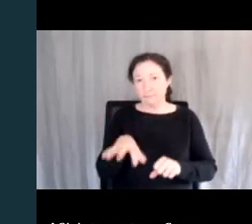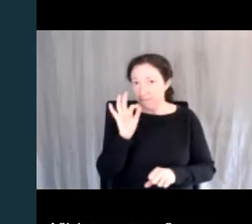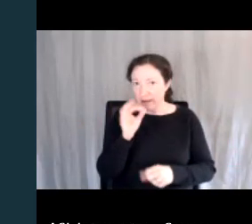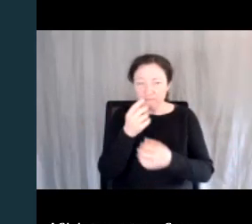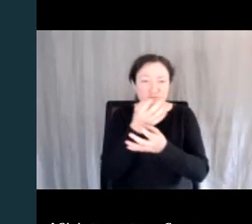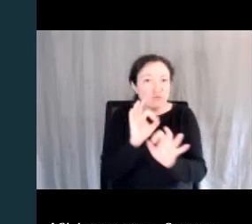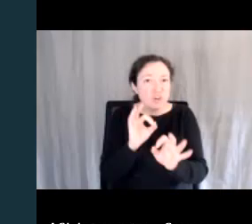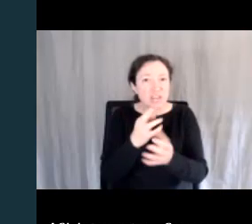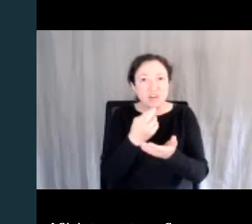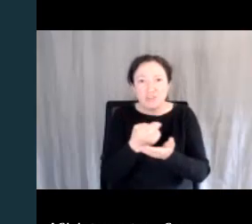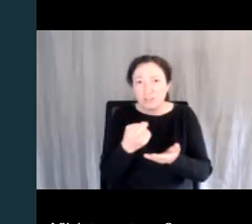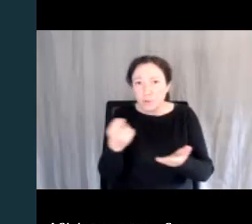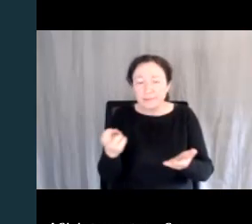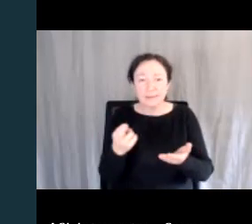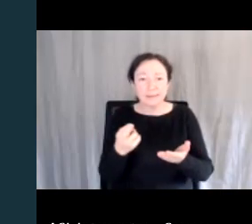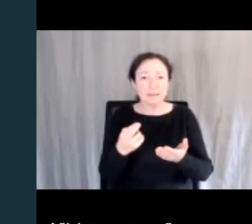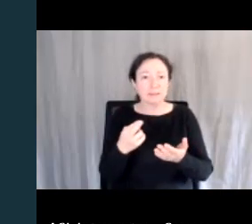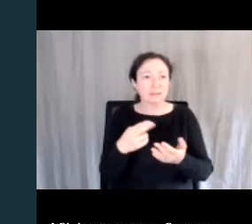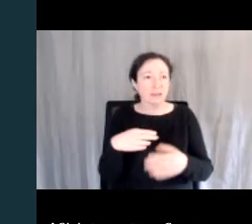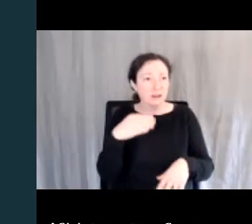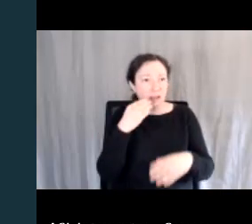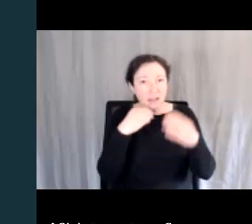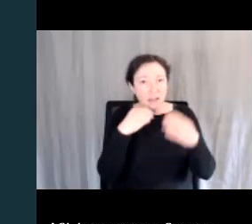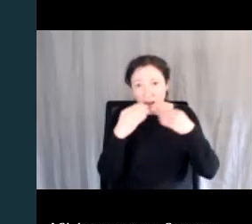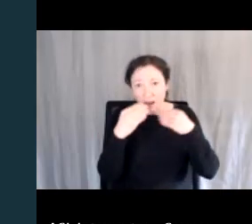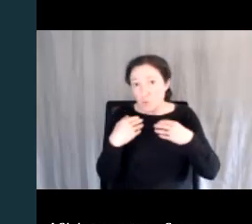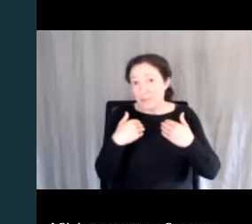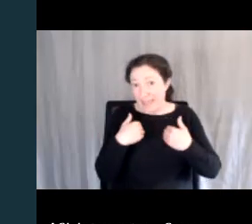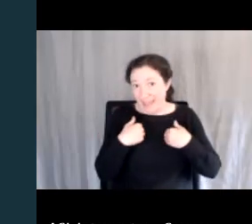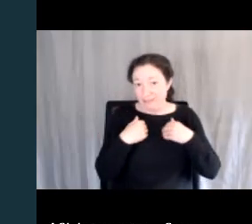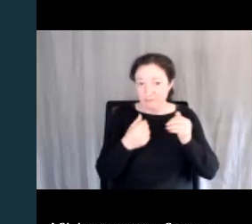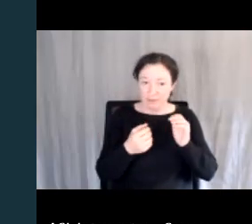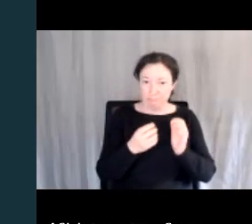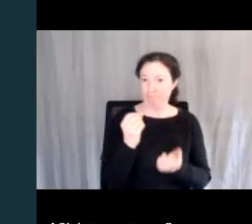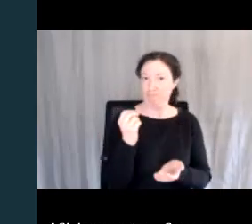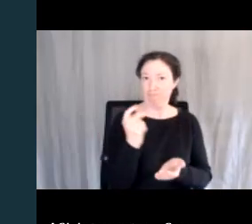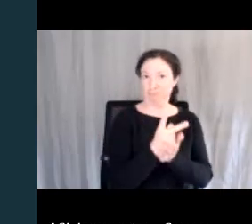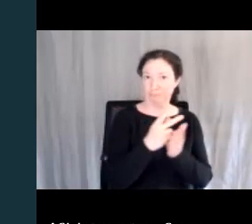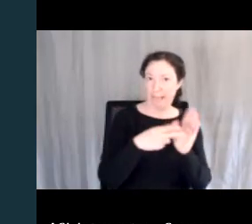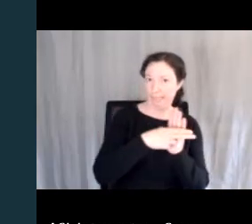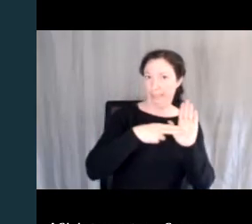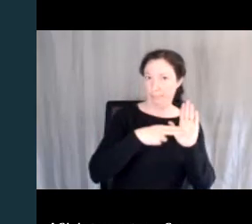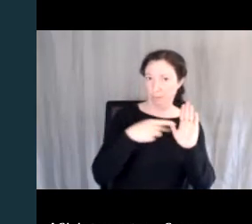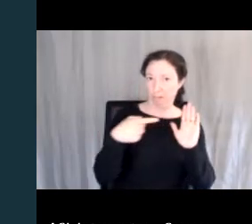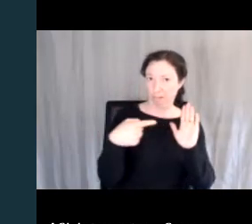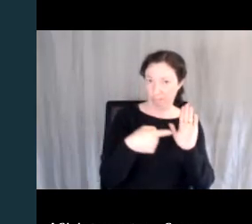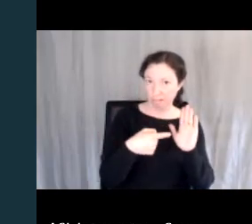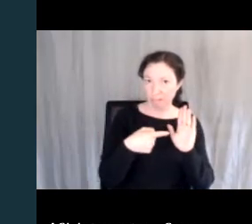and then certain foods at the, at the stores and actually have the whole 30 approved label. You just focus on the food list.